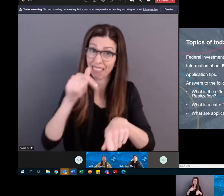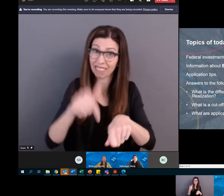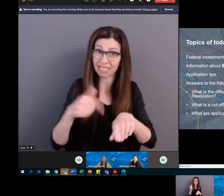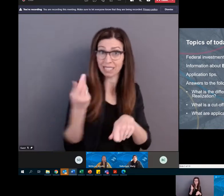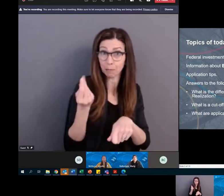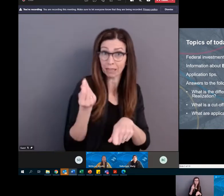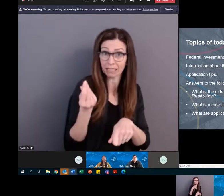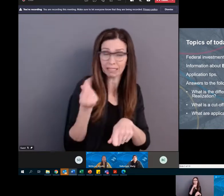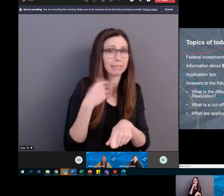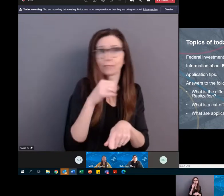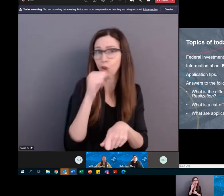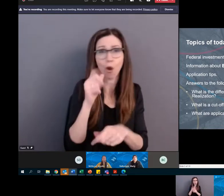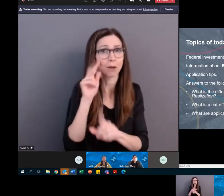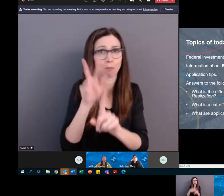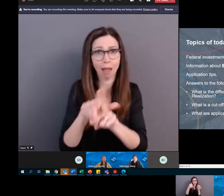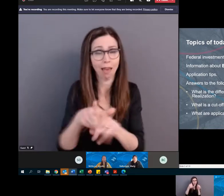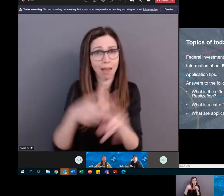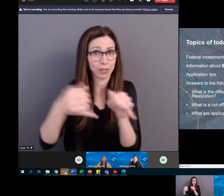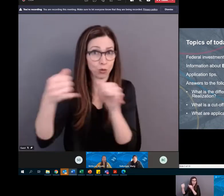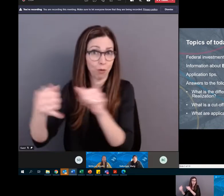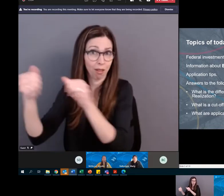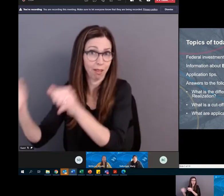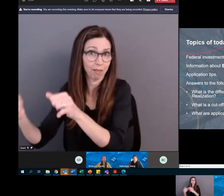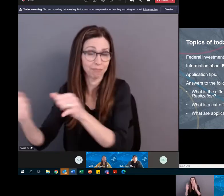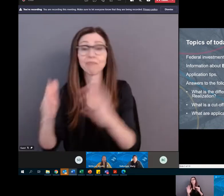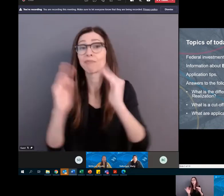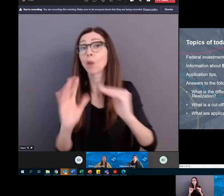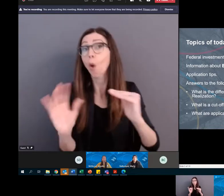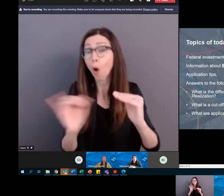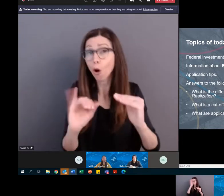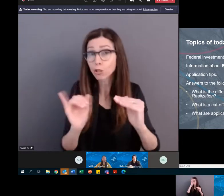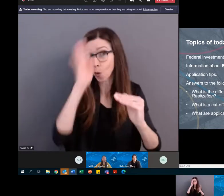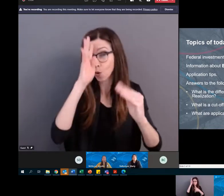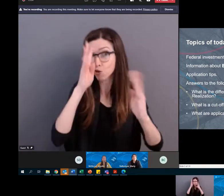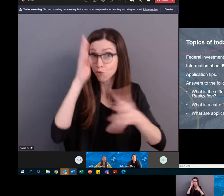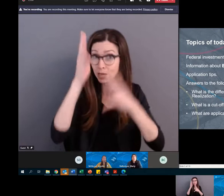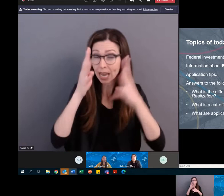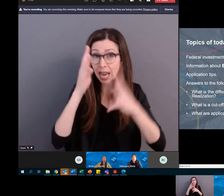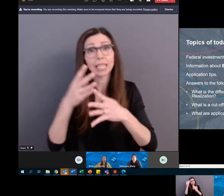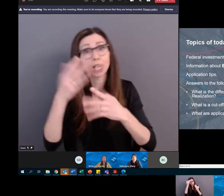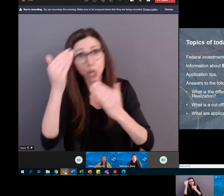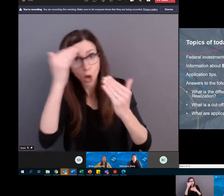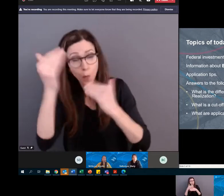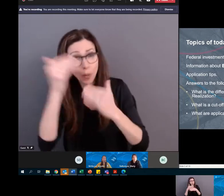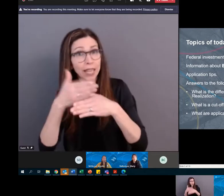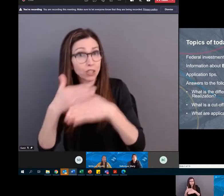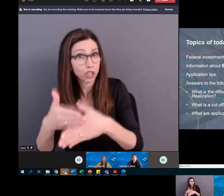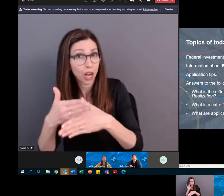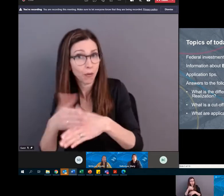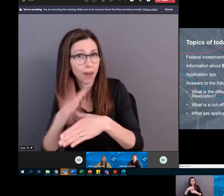The additional funding in Creating, Knowing and Sharing will be delivered through the short-term projects’ and long-term projects’